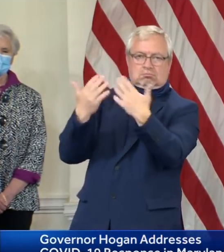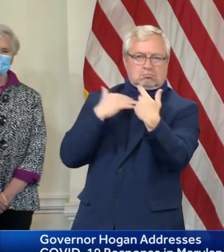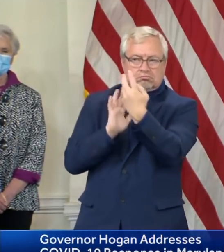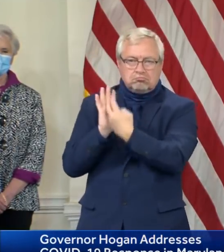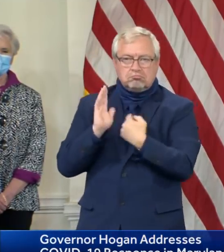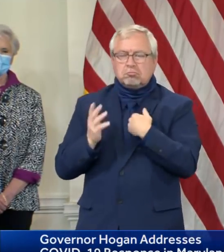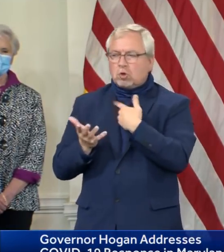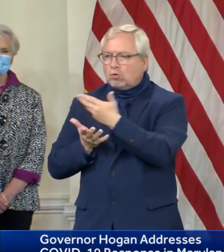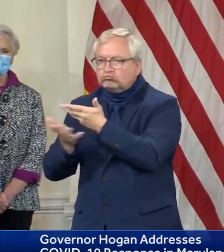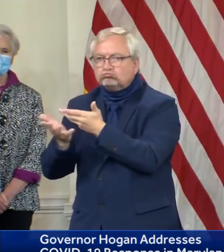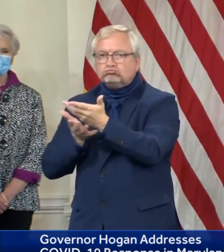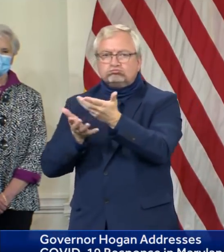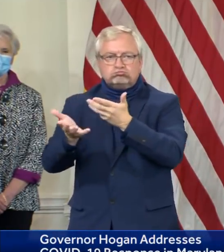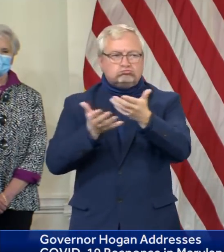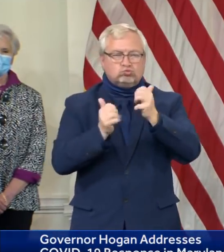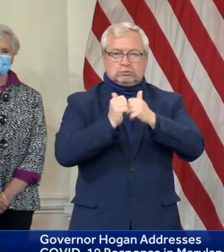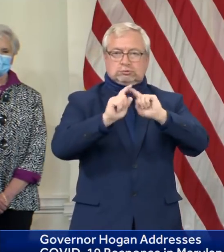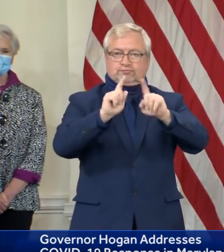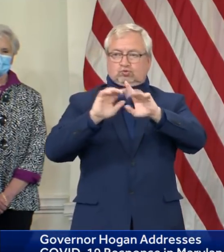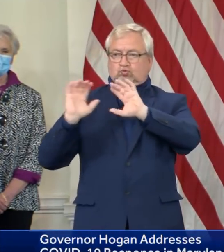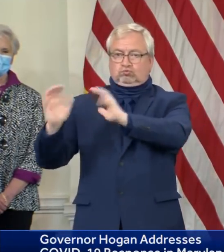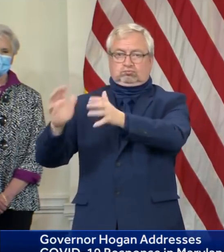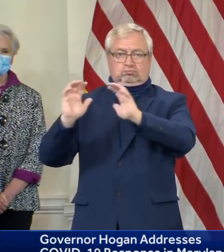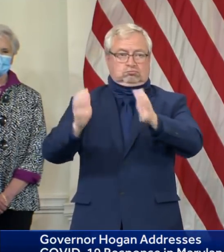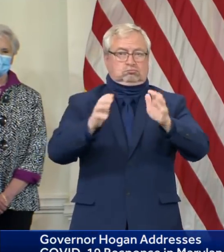MEMBERS OF THEIR CONGREGATIONS STATE -- SAY.